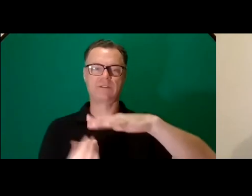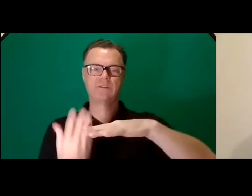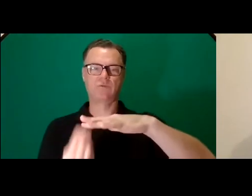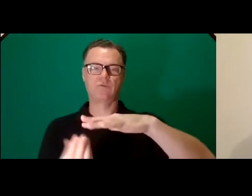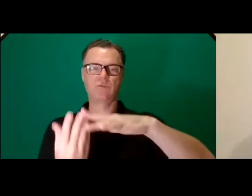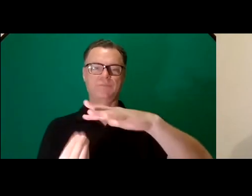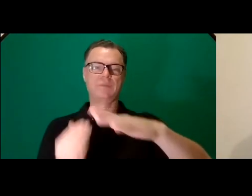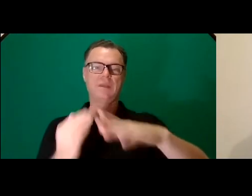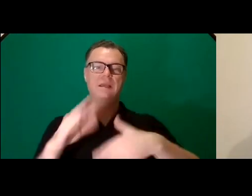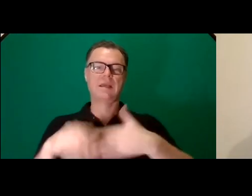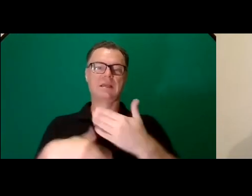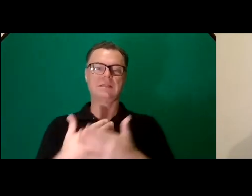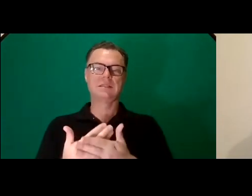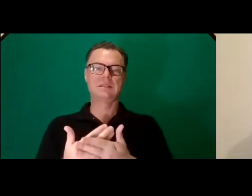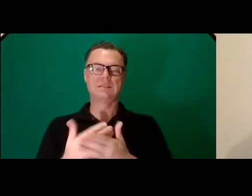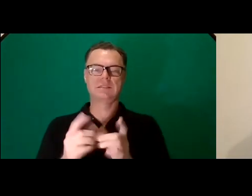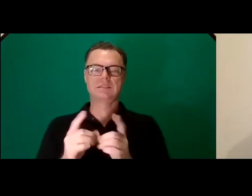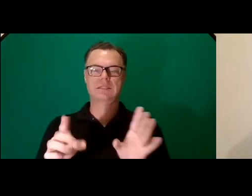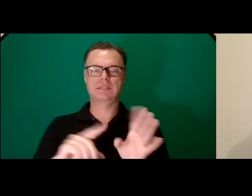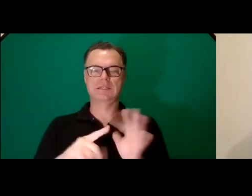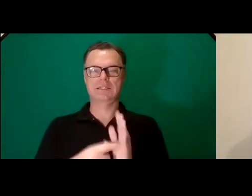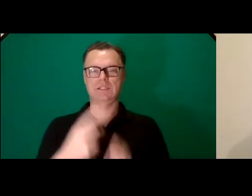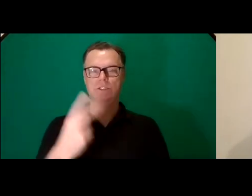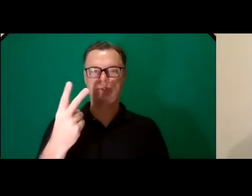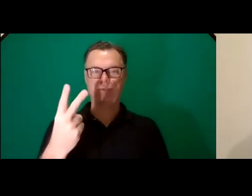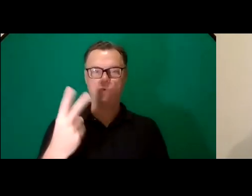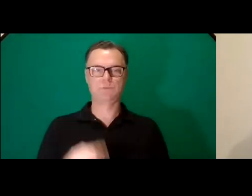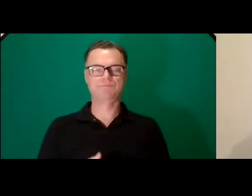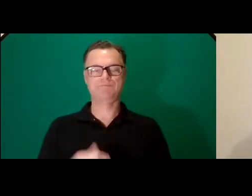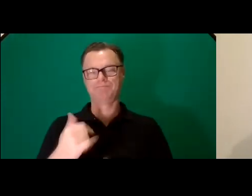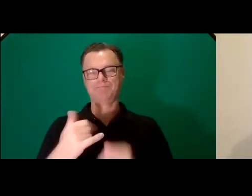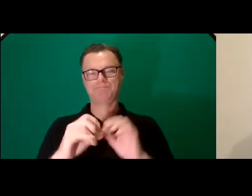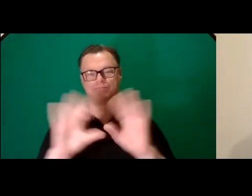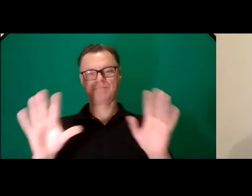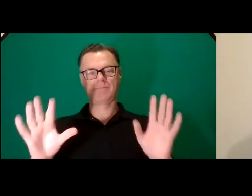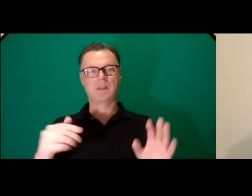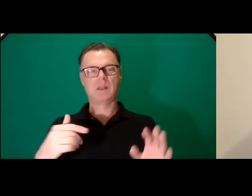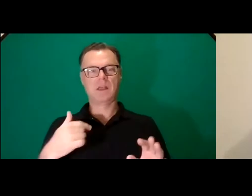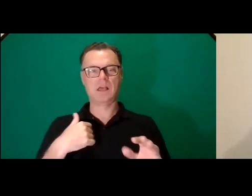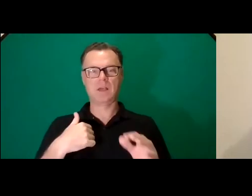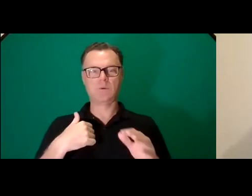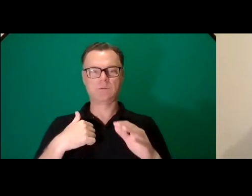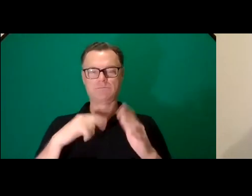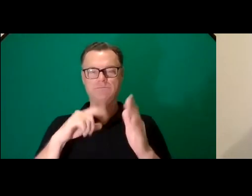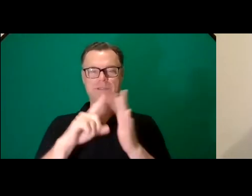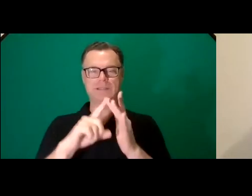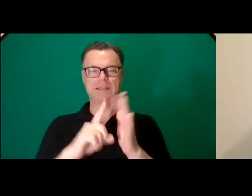to go into year two and it was pretty apparent that I was completely illiterate. I couldn't